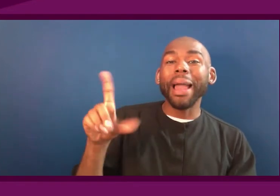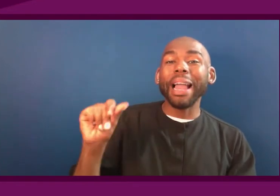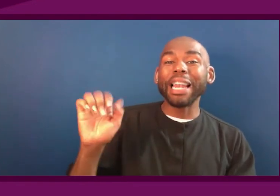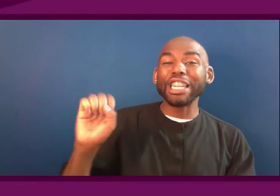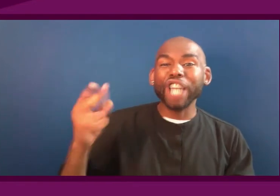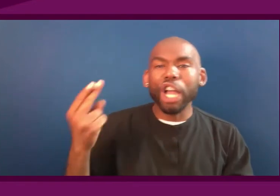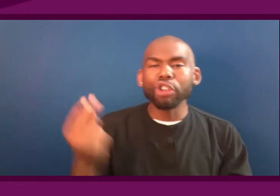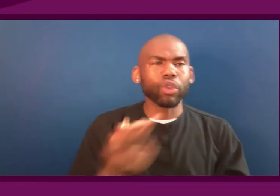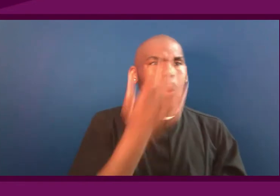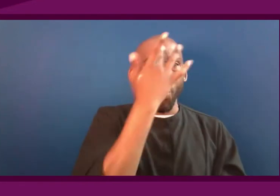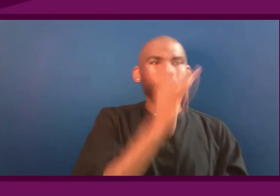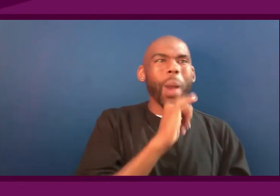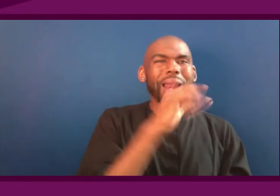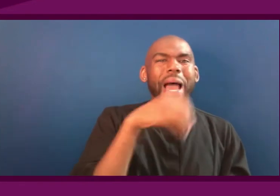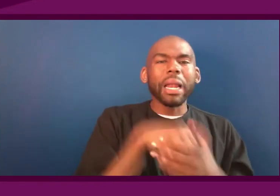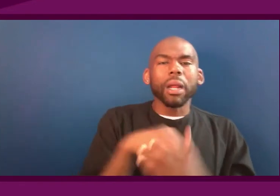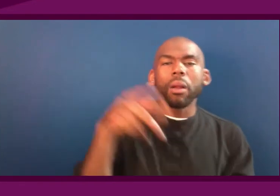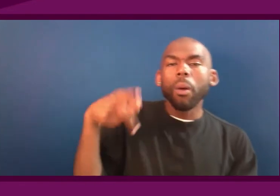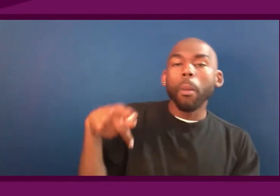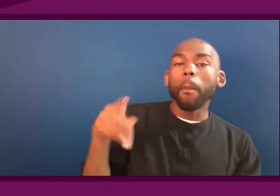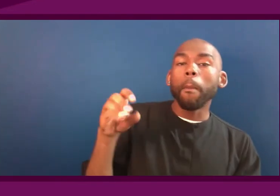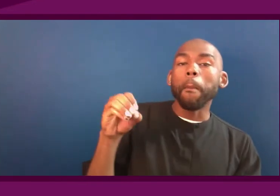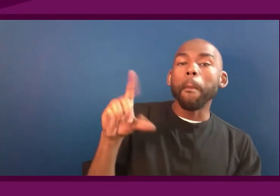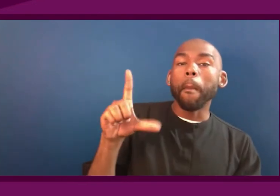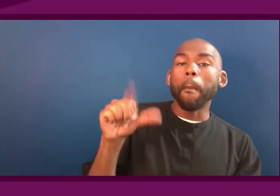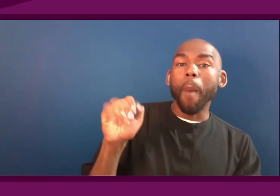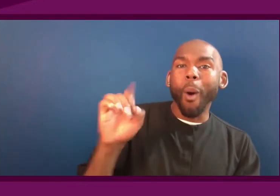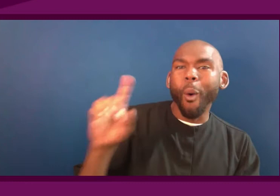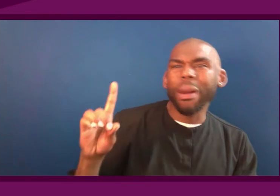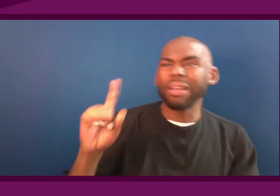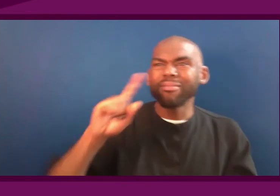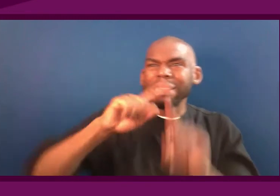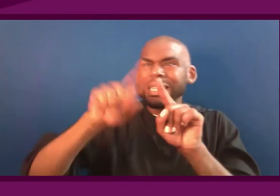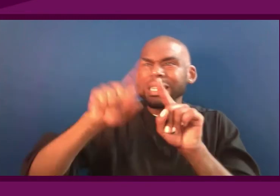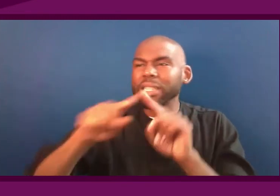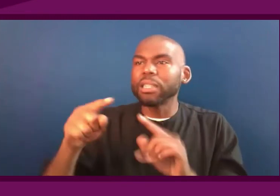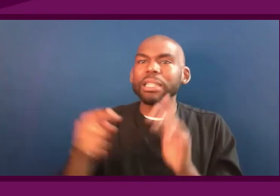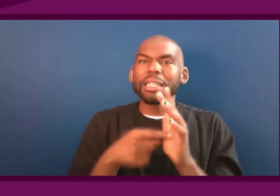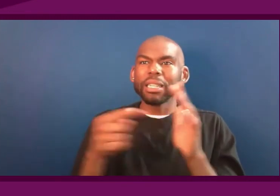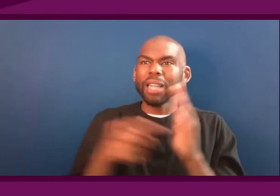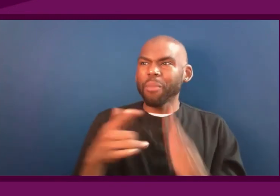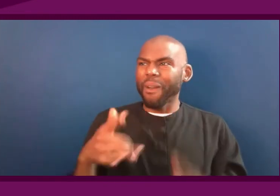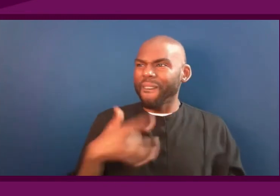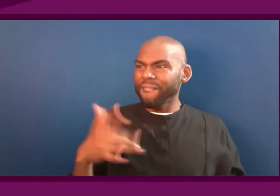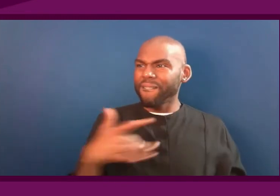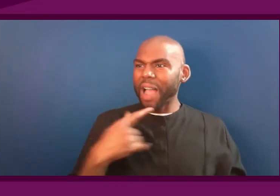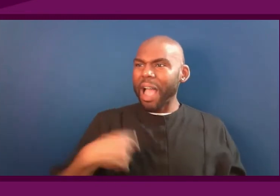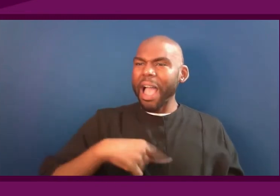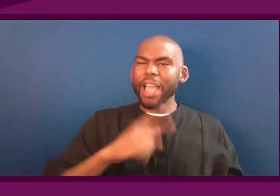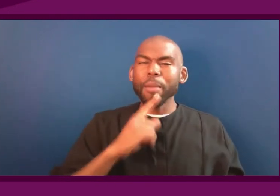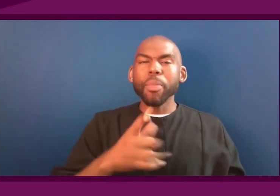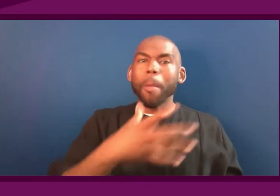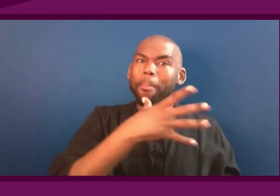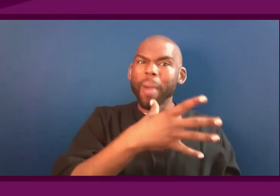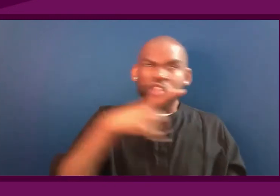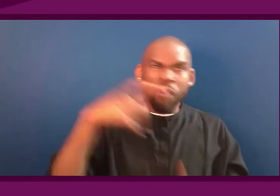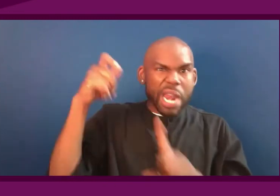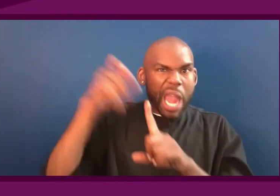We do need the disruption. But what I have done, which is relatively new over, it's been about